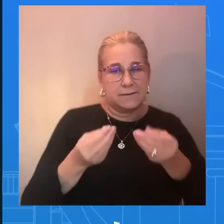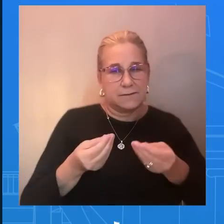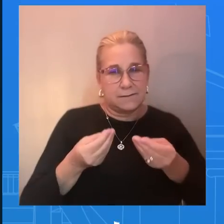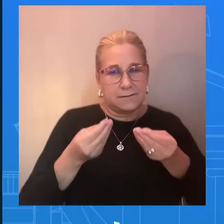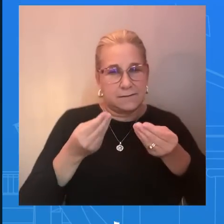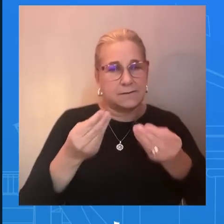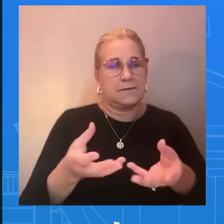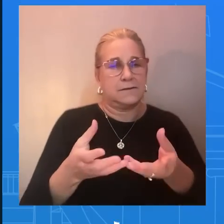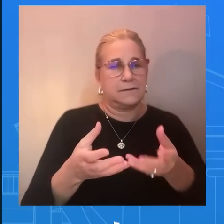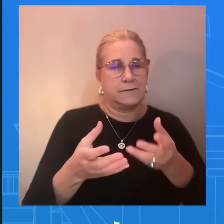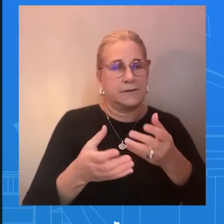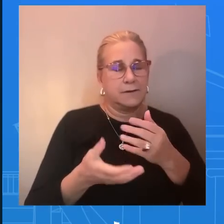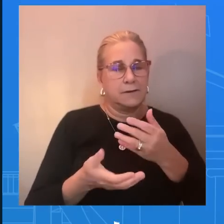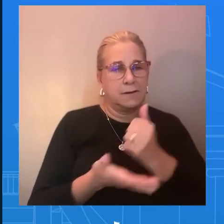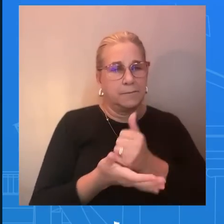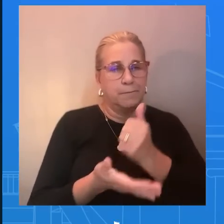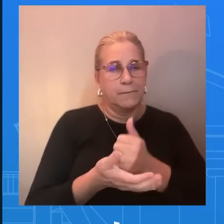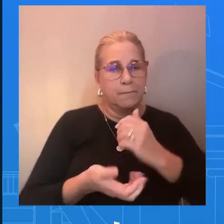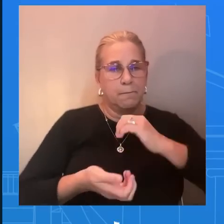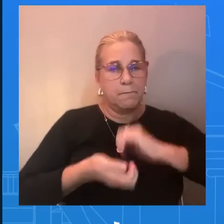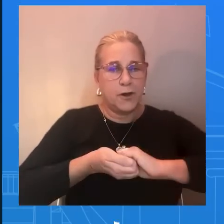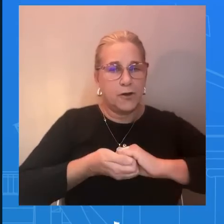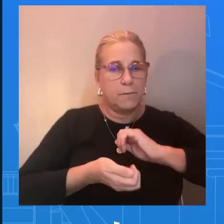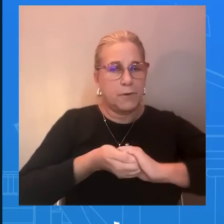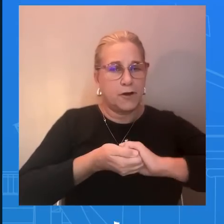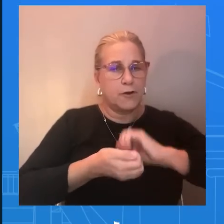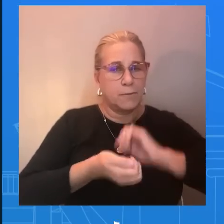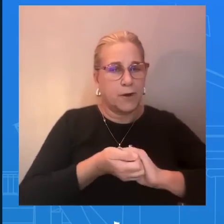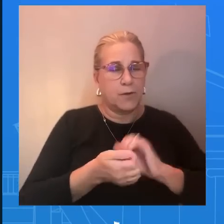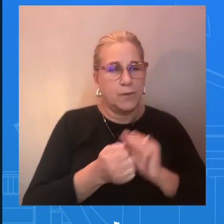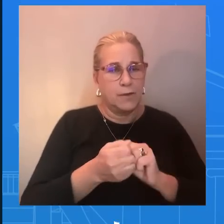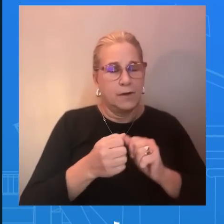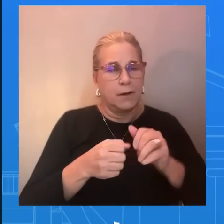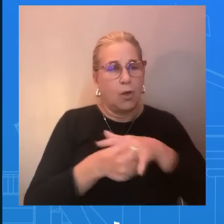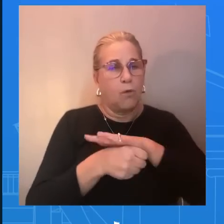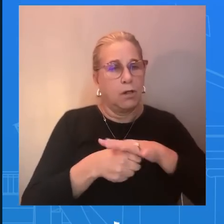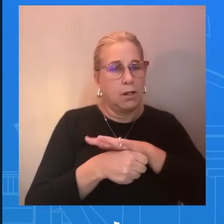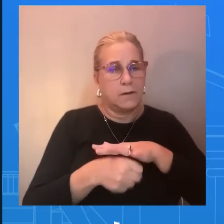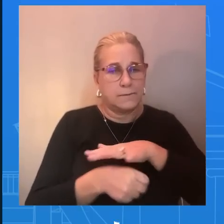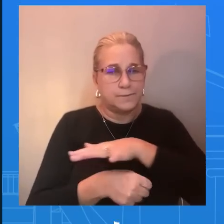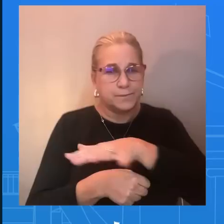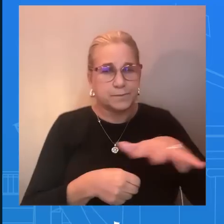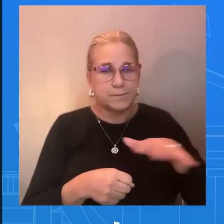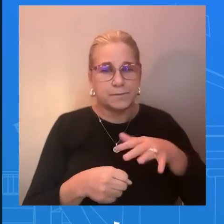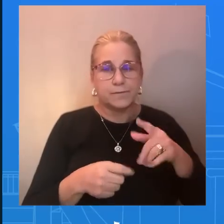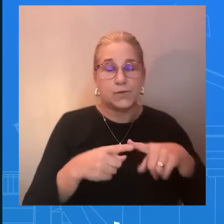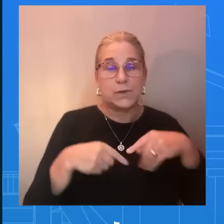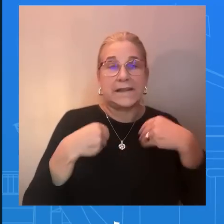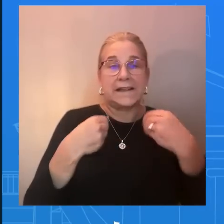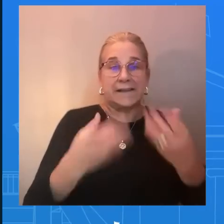And that is -- that type of misinformation, conspiracy theories, is only hurtful,